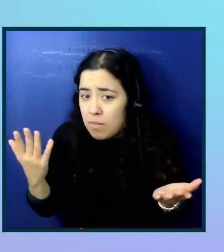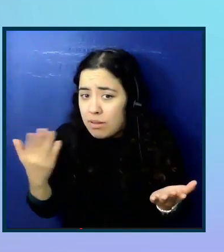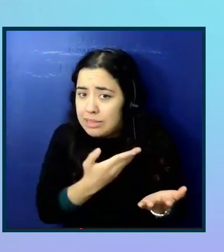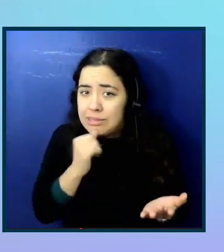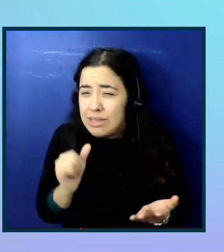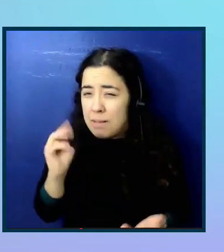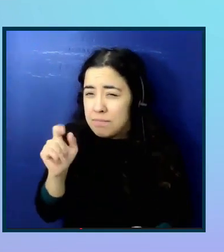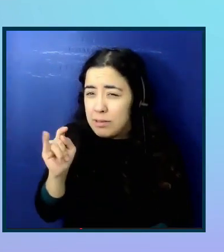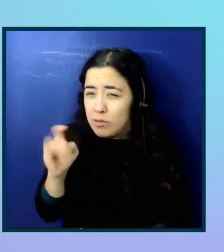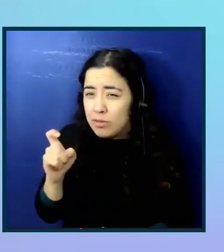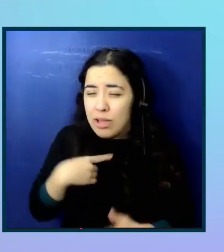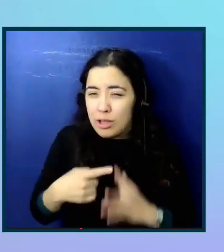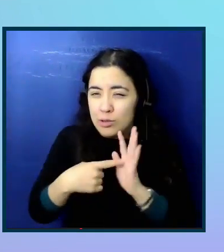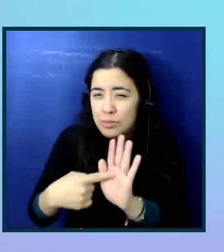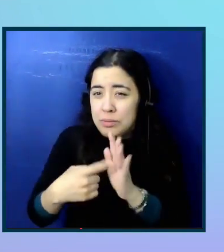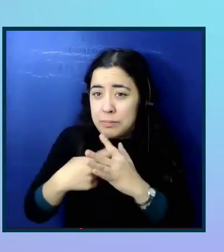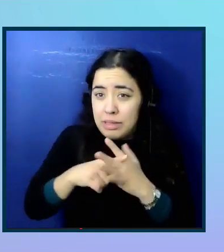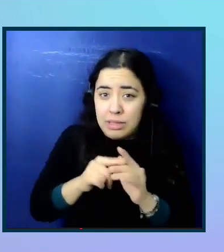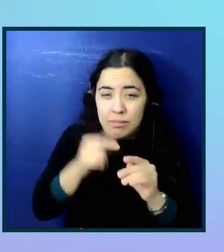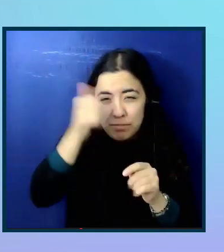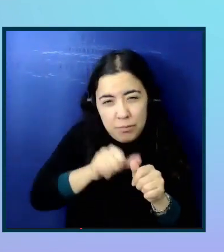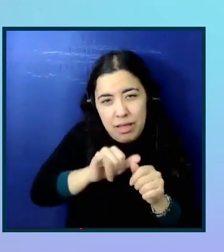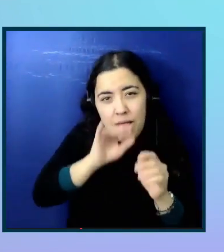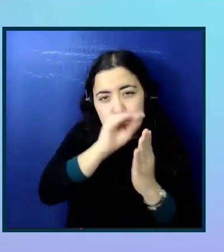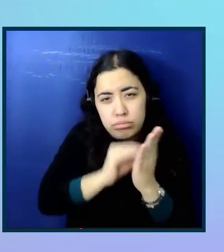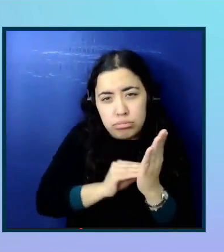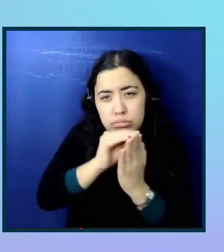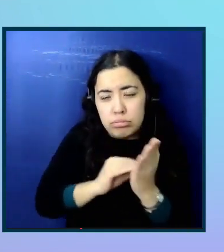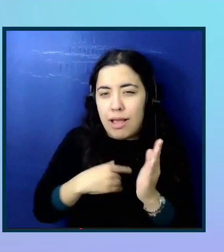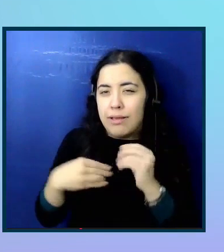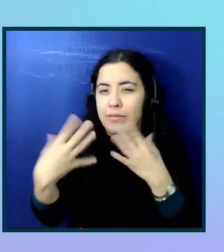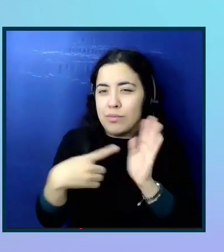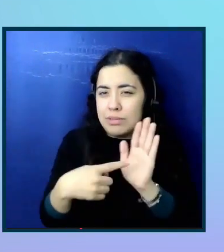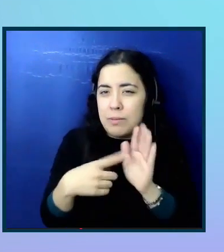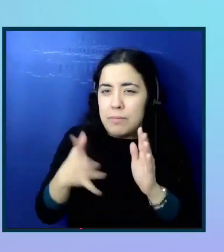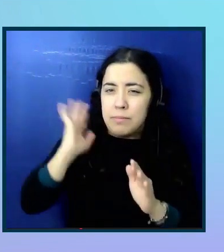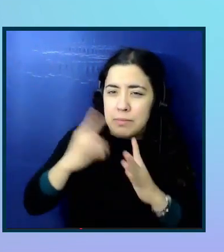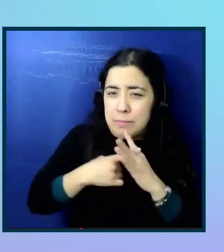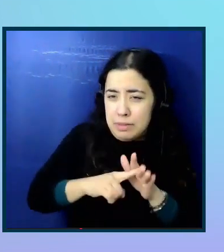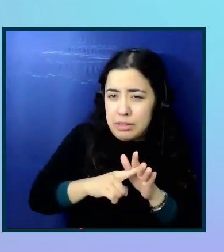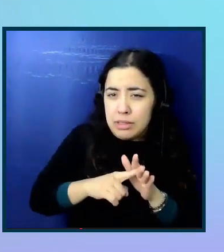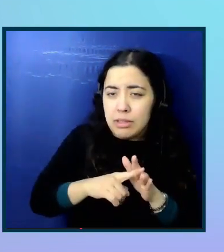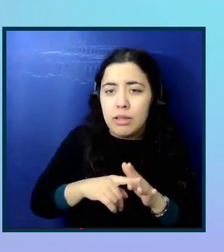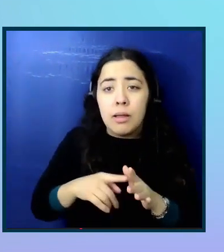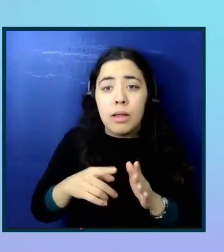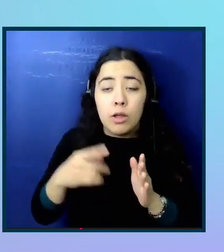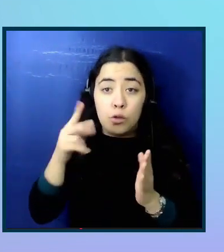I showed at the beginning might be interesting because then designers know what they can and document on their own, but also maybe you could do something like that